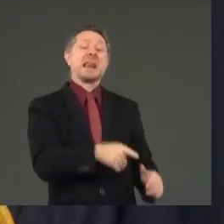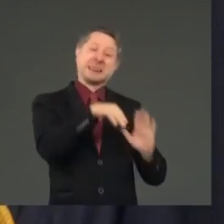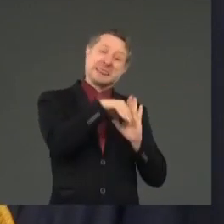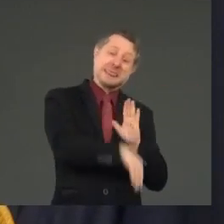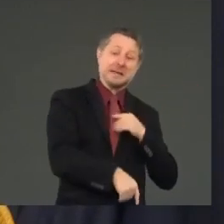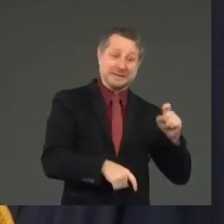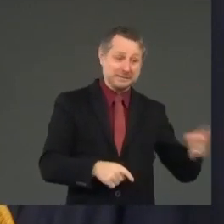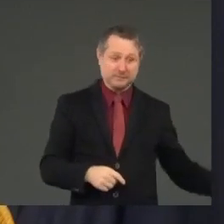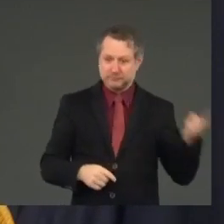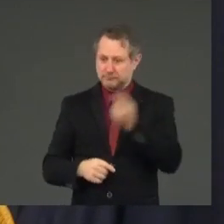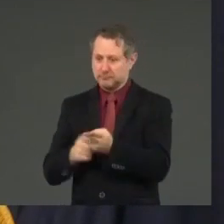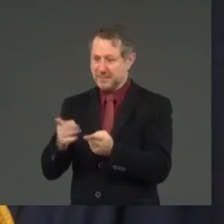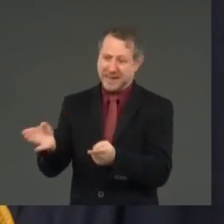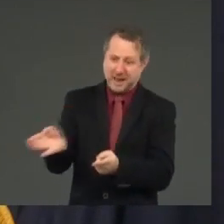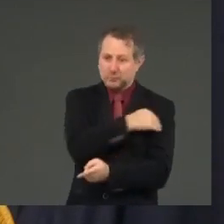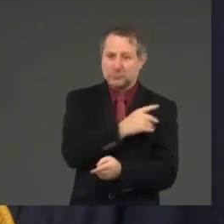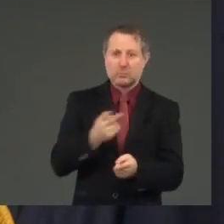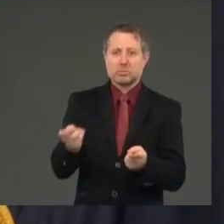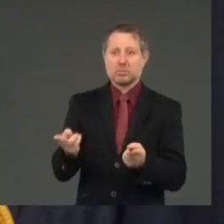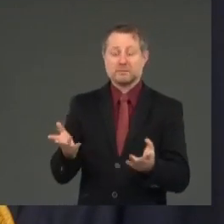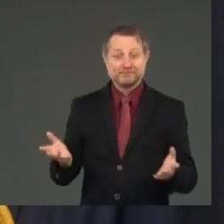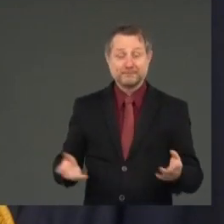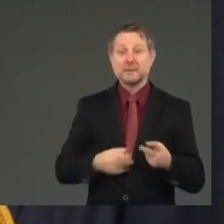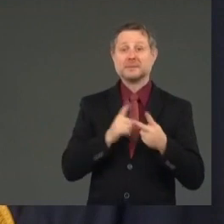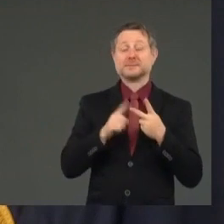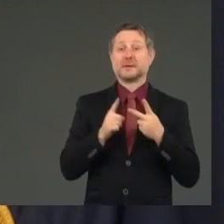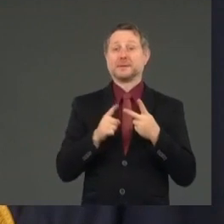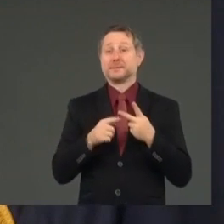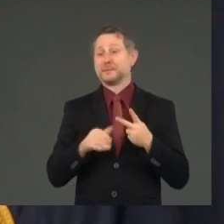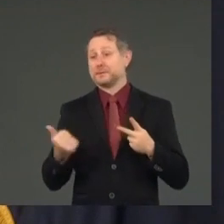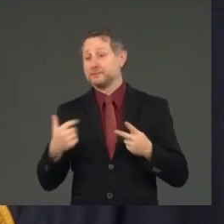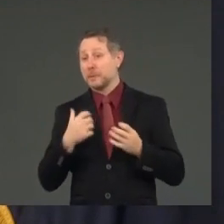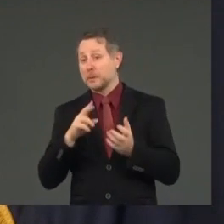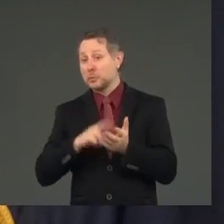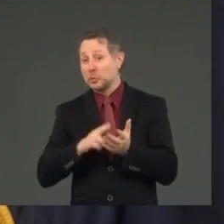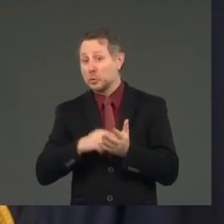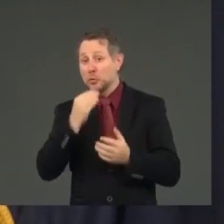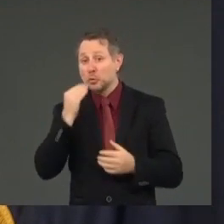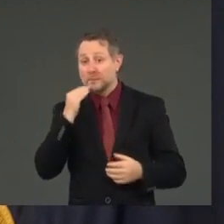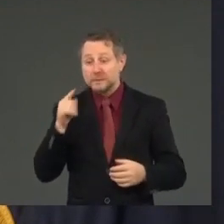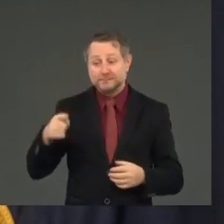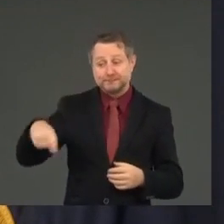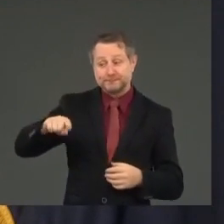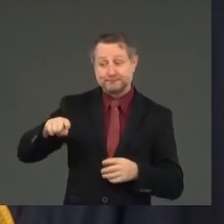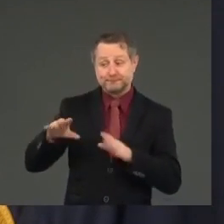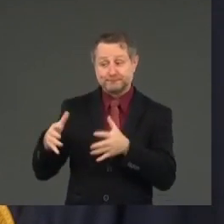SOMEBODY WHO MAY DIE WITHOUT IT.